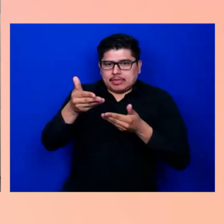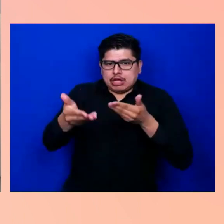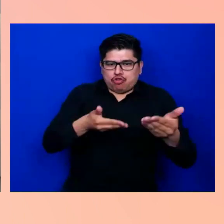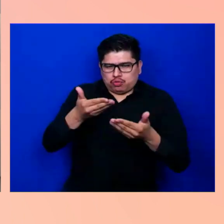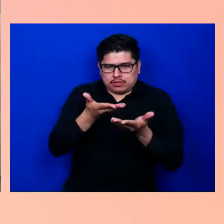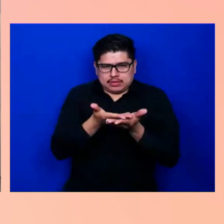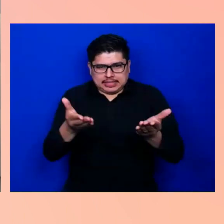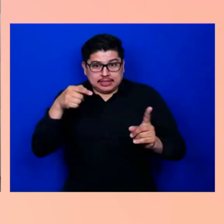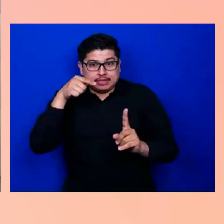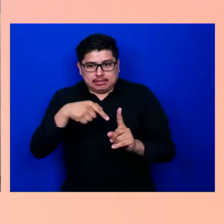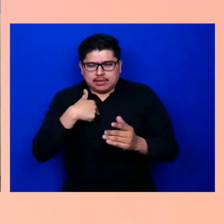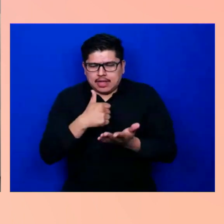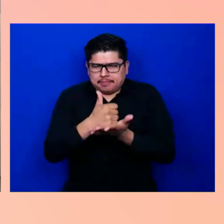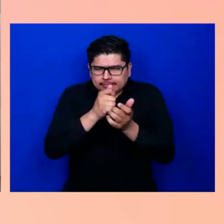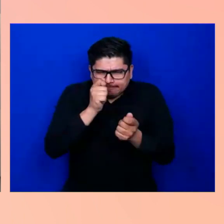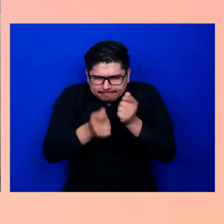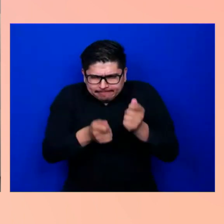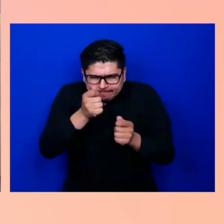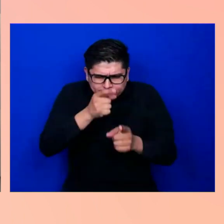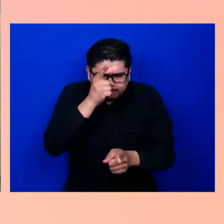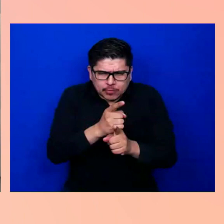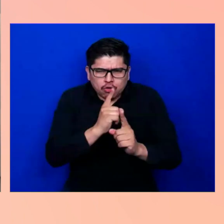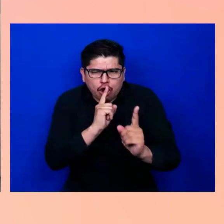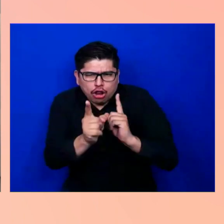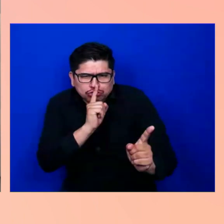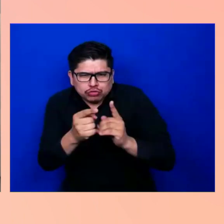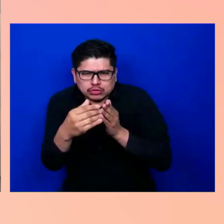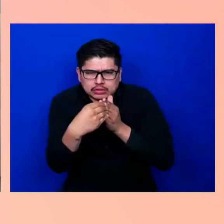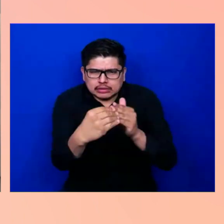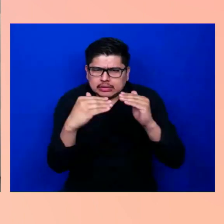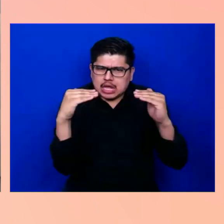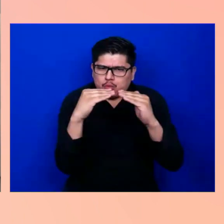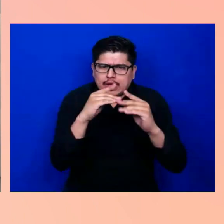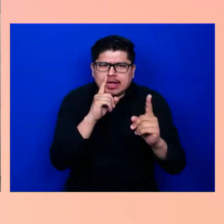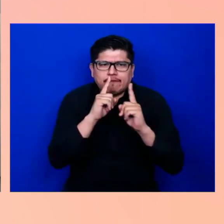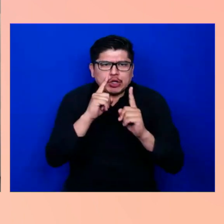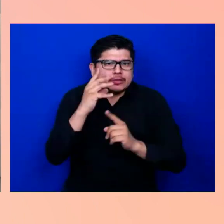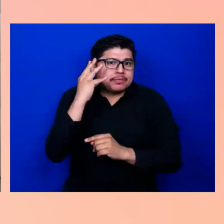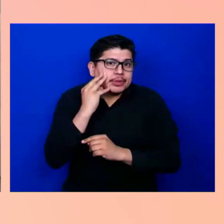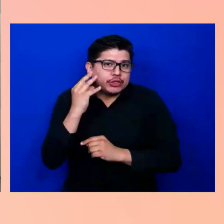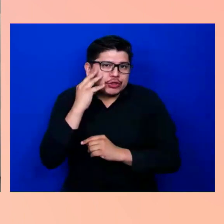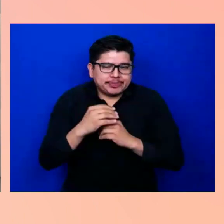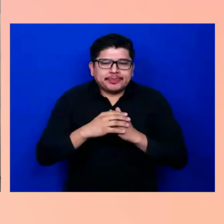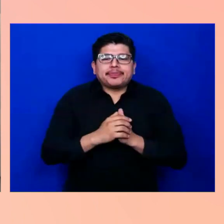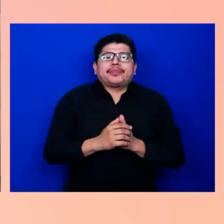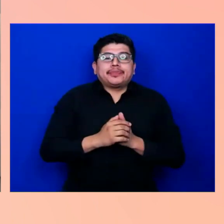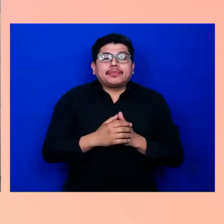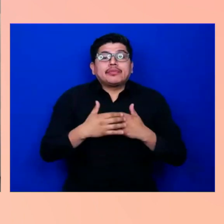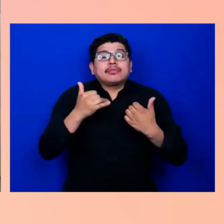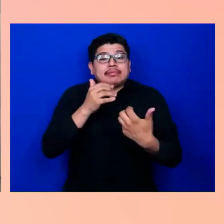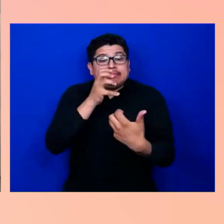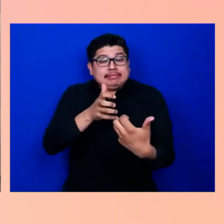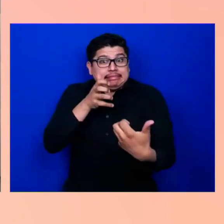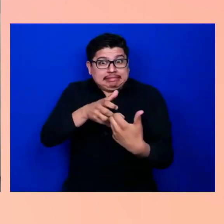to equitable interview experiences. Accommodating the needs of those non-apparent disabilities